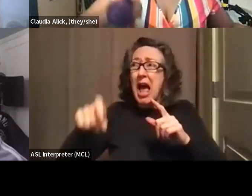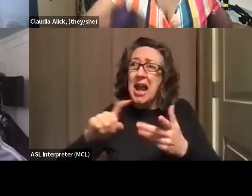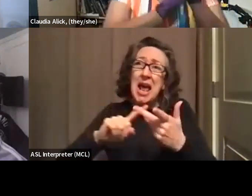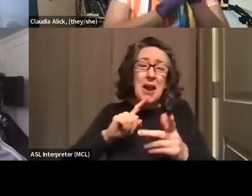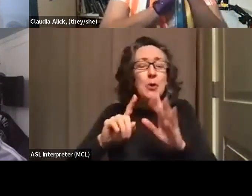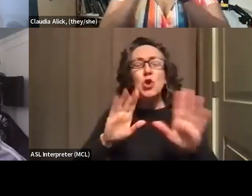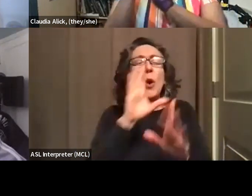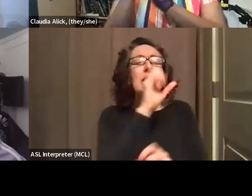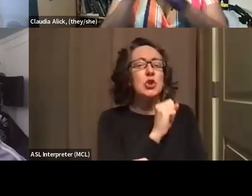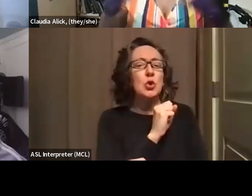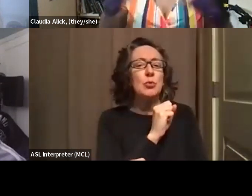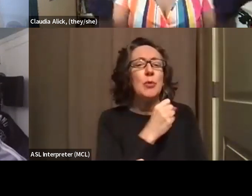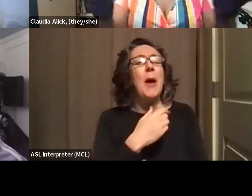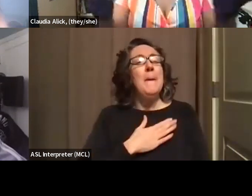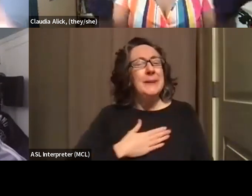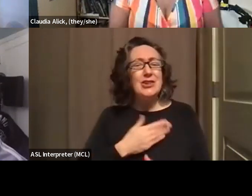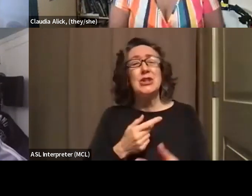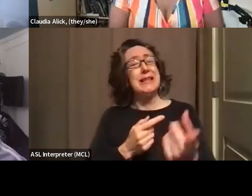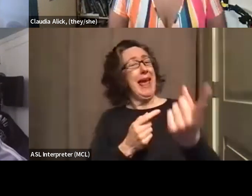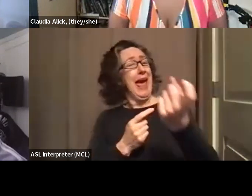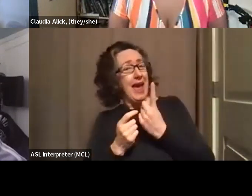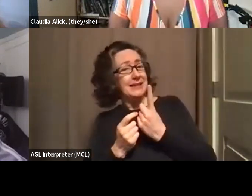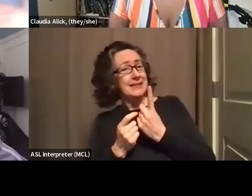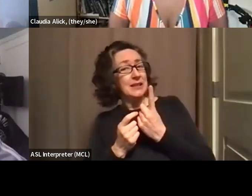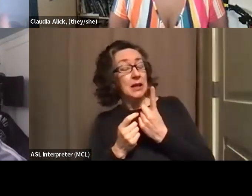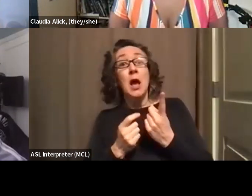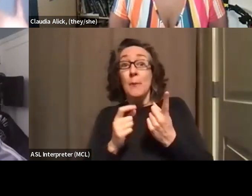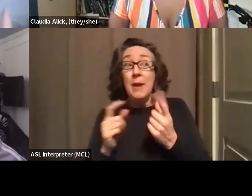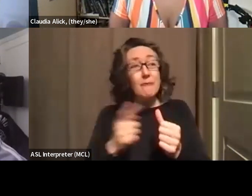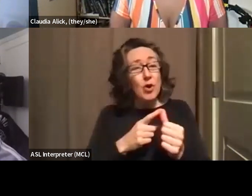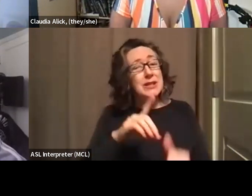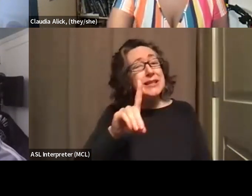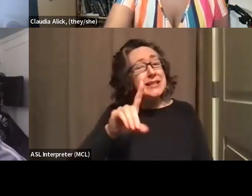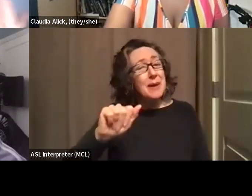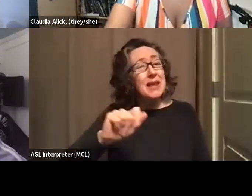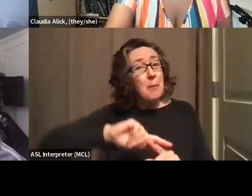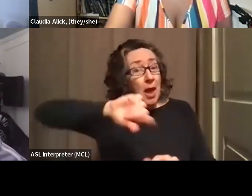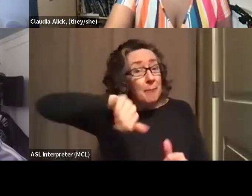Don't assume because not only is a disability individual person that's living within that